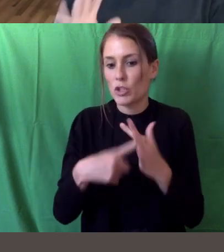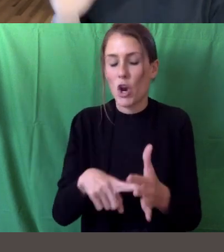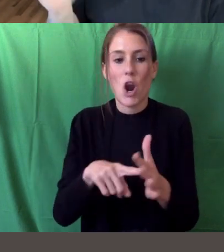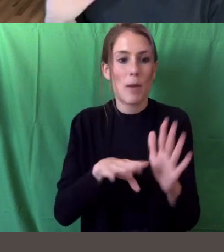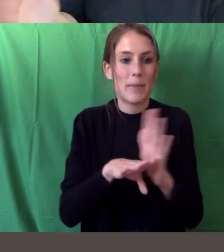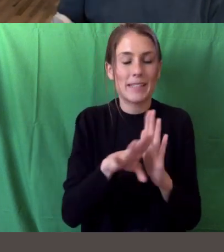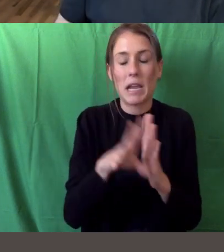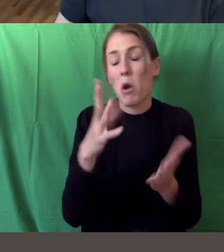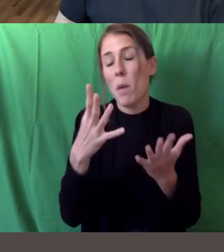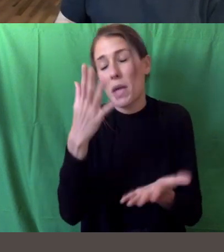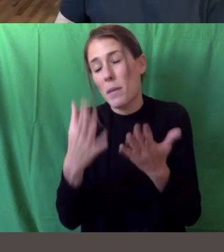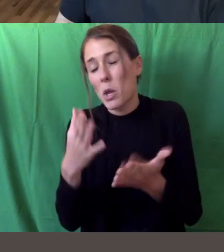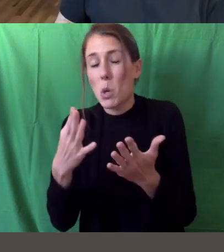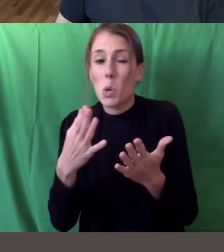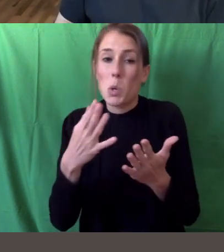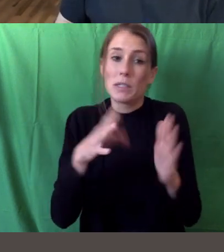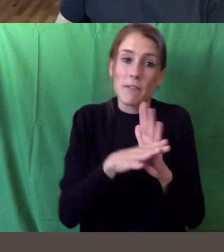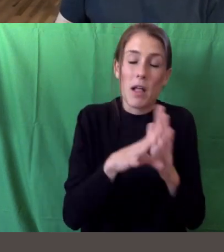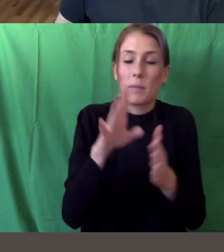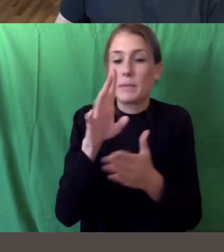I'm not here to mandate any particular development process.